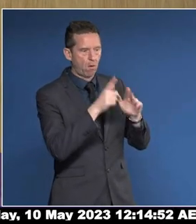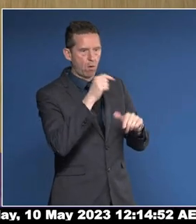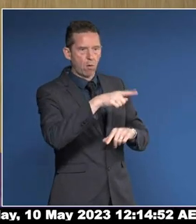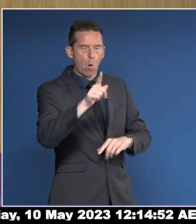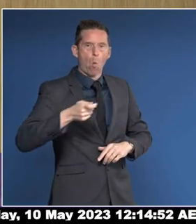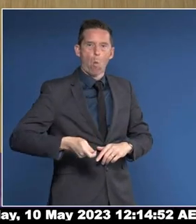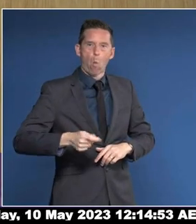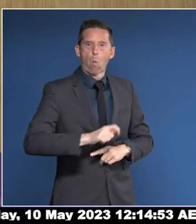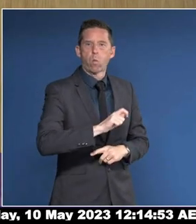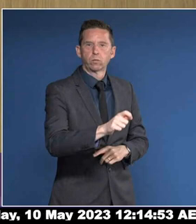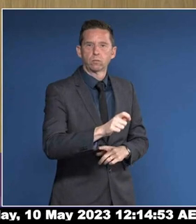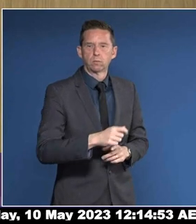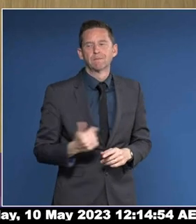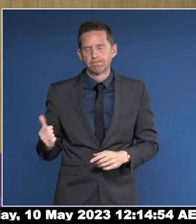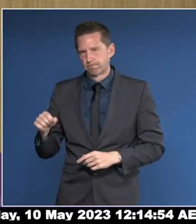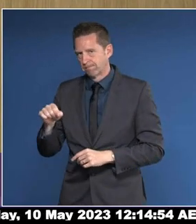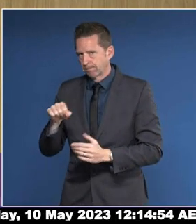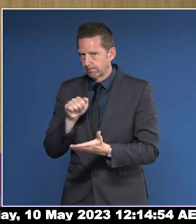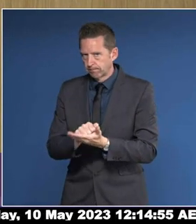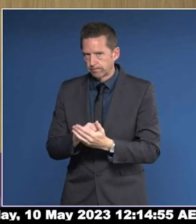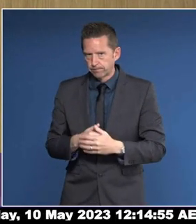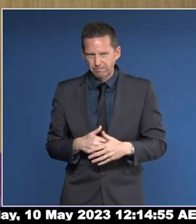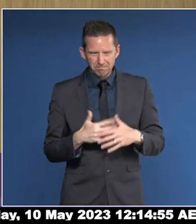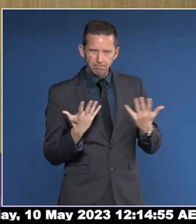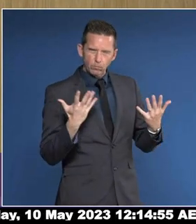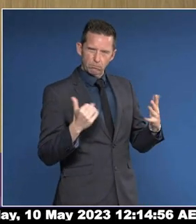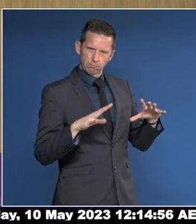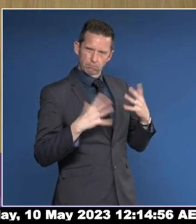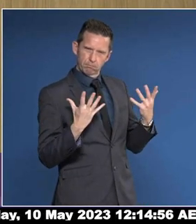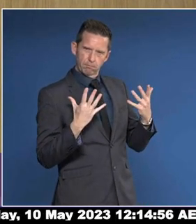Correct. MS EASTMAN: Now, implicit, is it not, in paragraph 18, that if